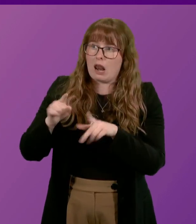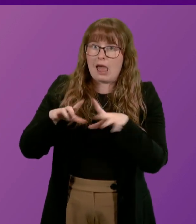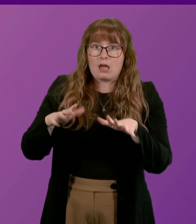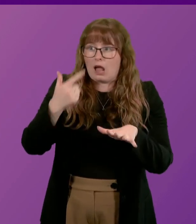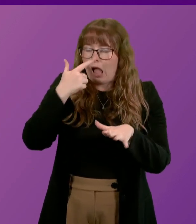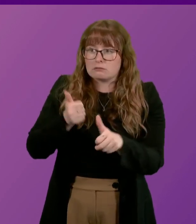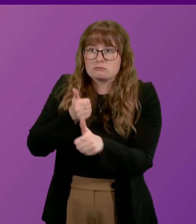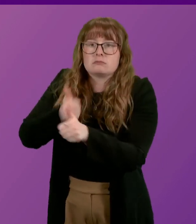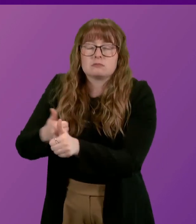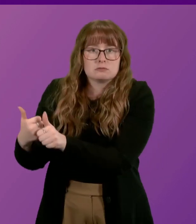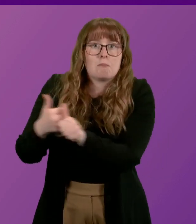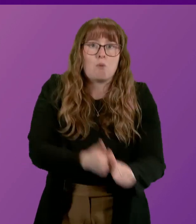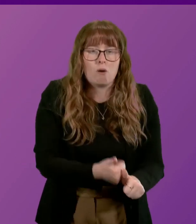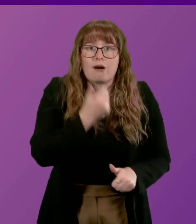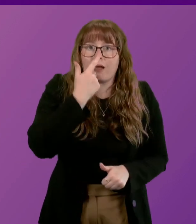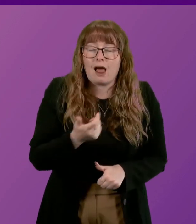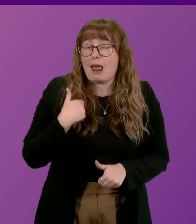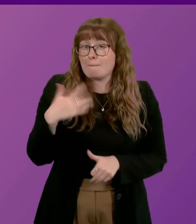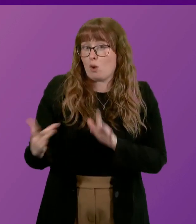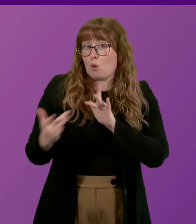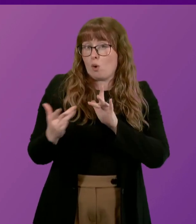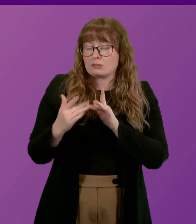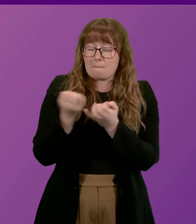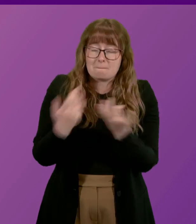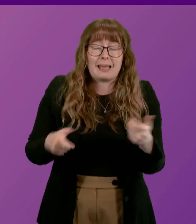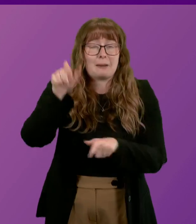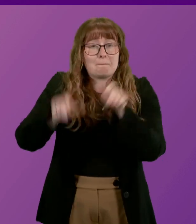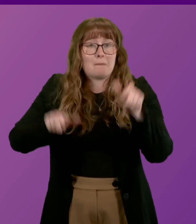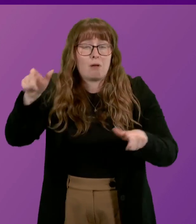many survivors. I have been contacted by many organisations and constituents, who have told